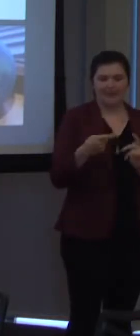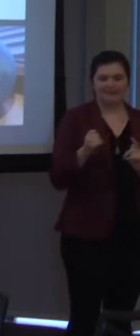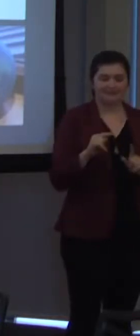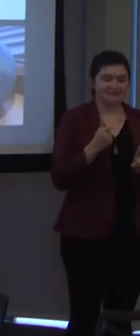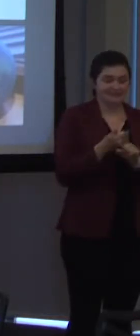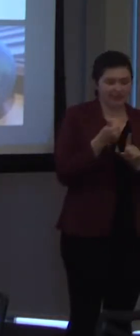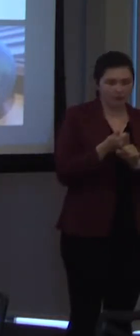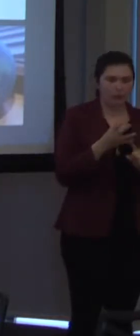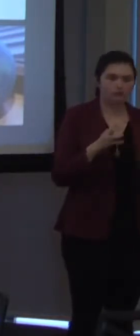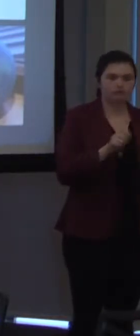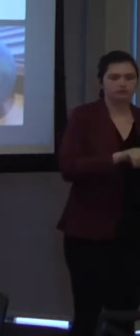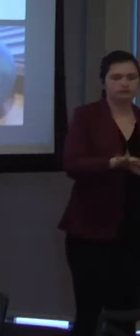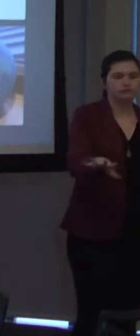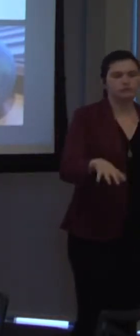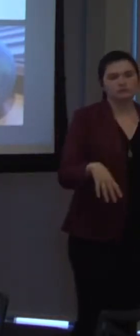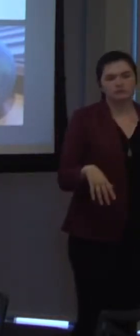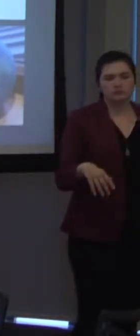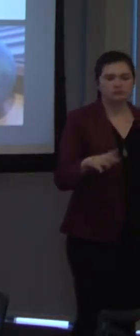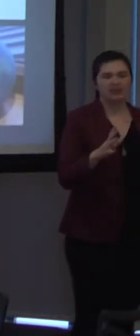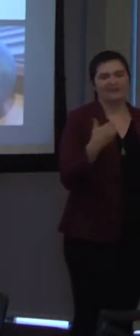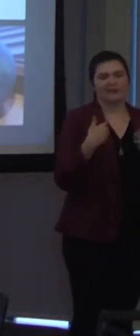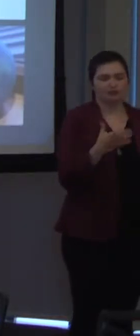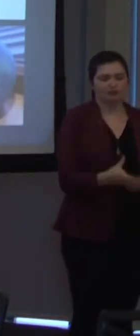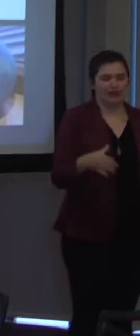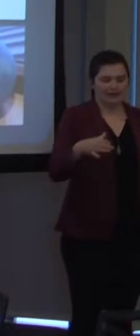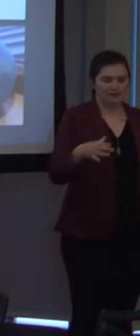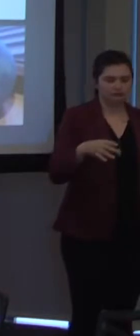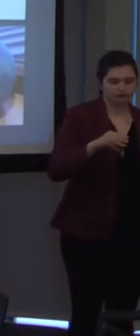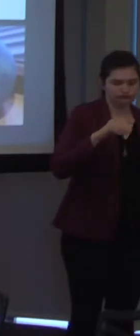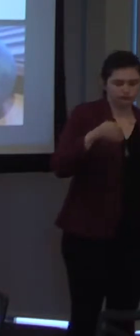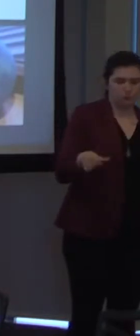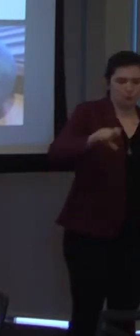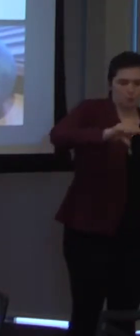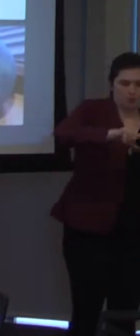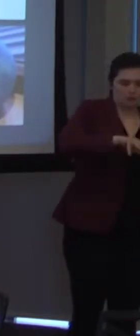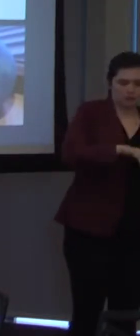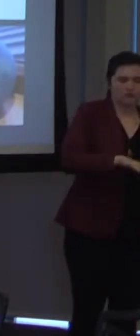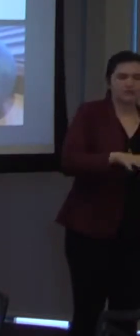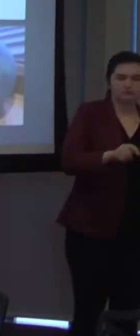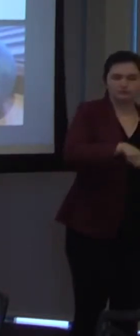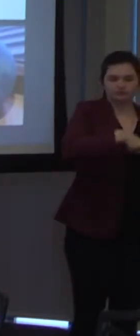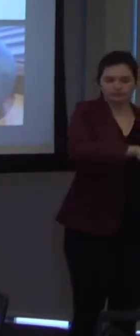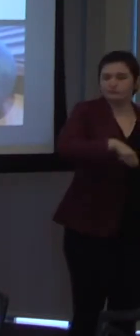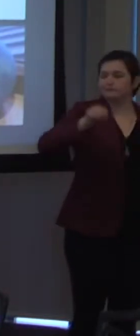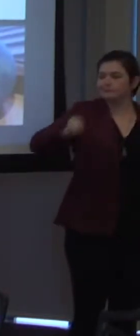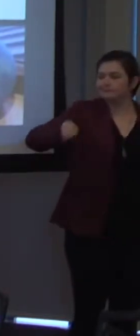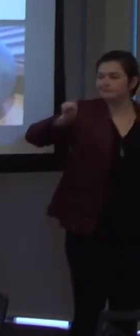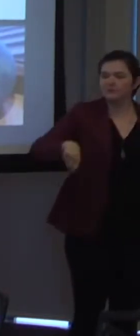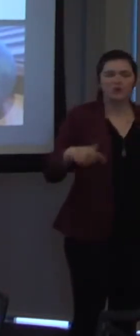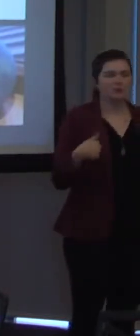kind of, if you were going to paint your house, those type of trays. We're kind of investigating the idea of a 3-D printed stand,